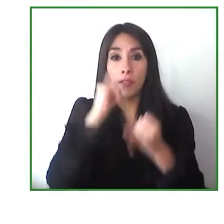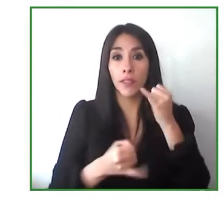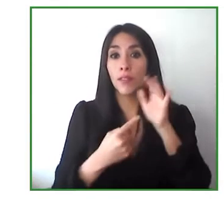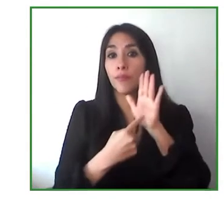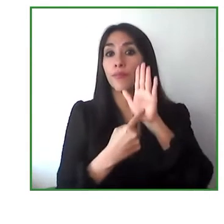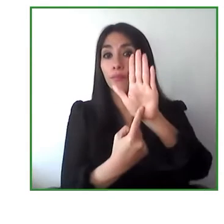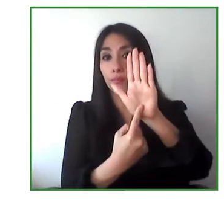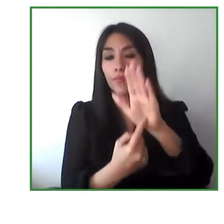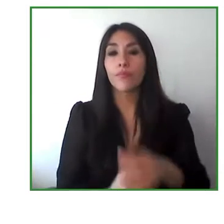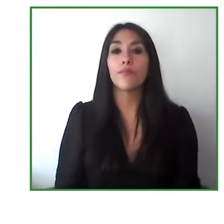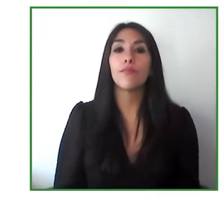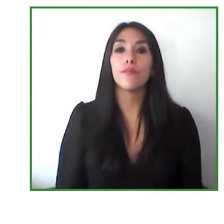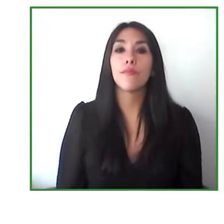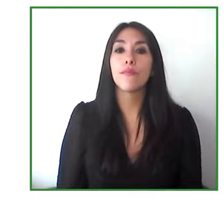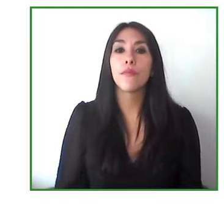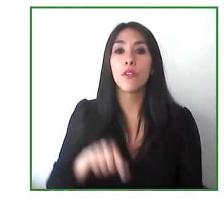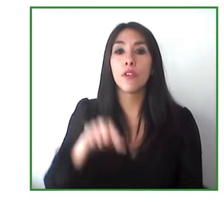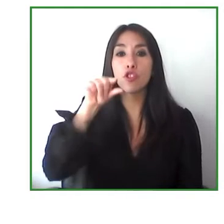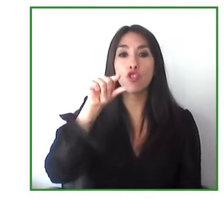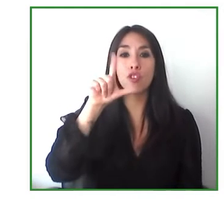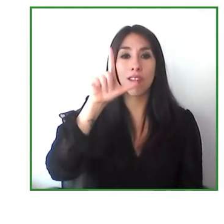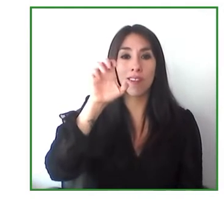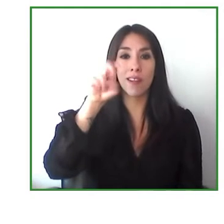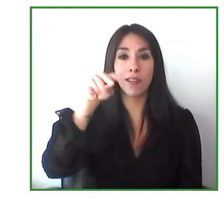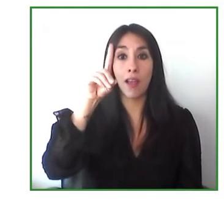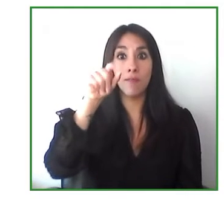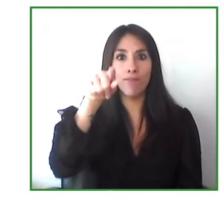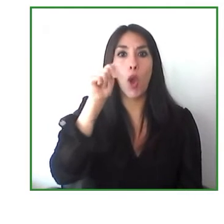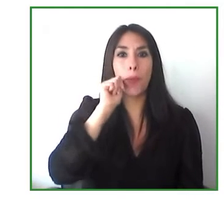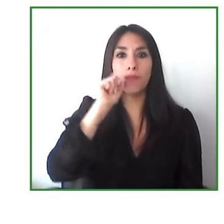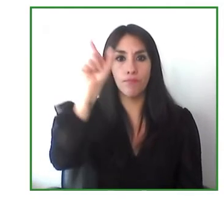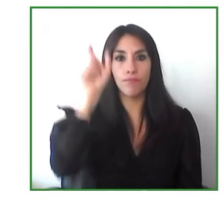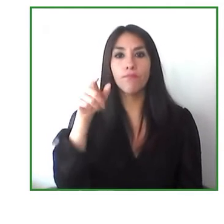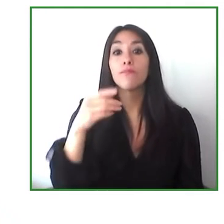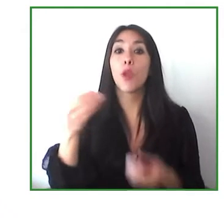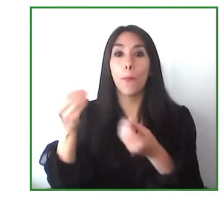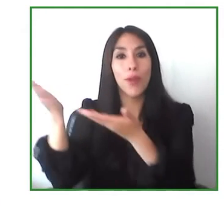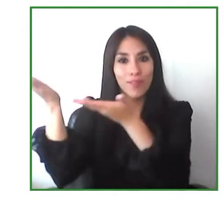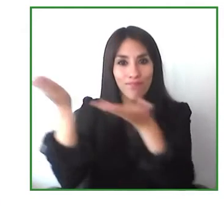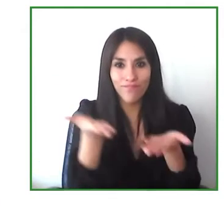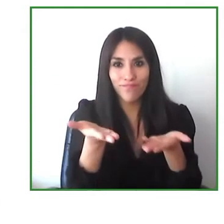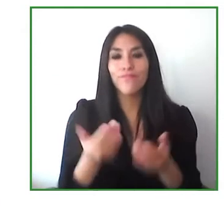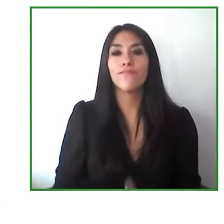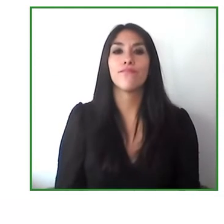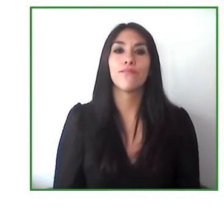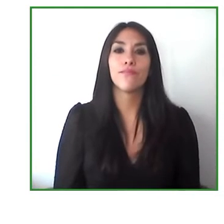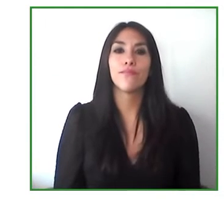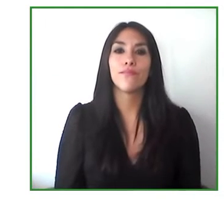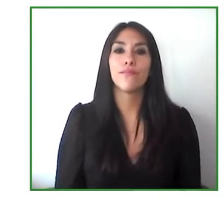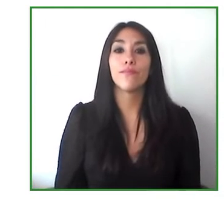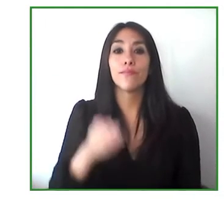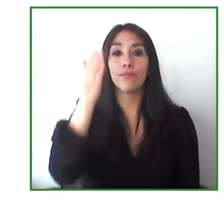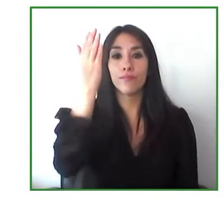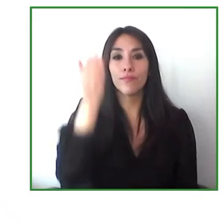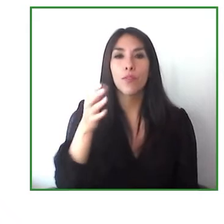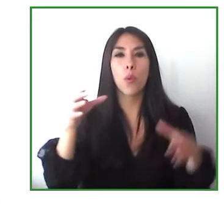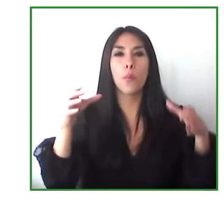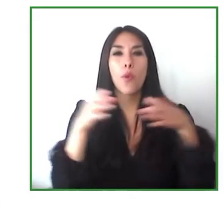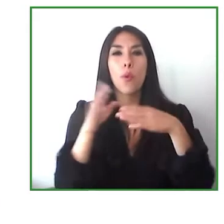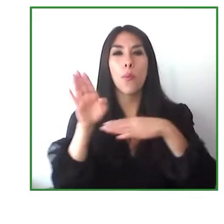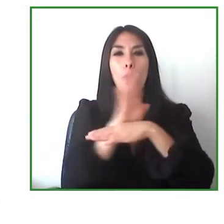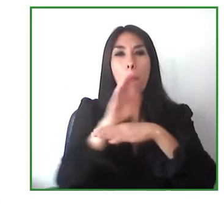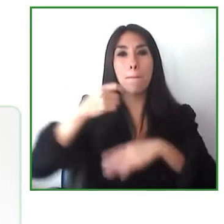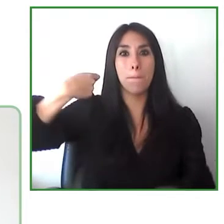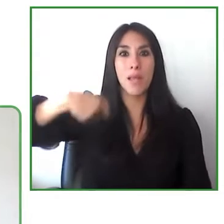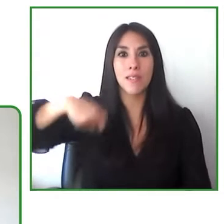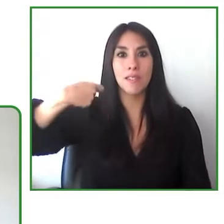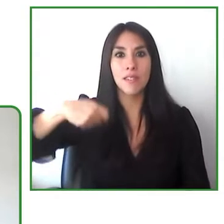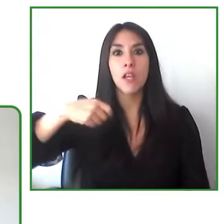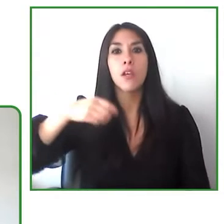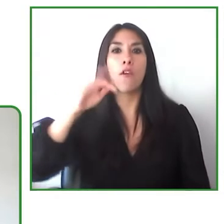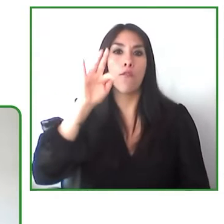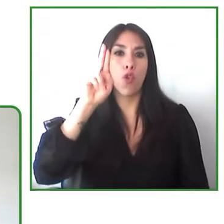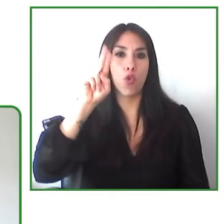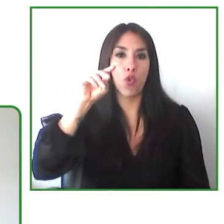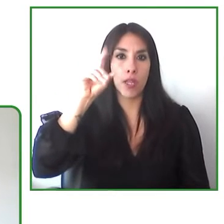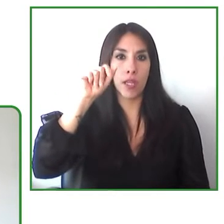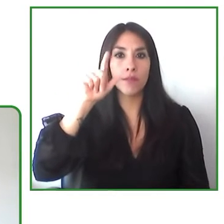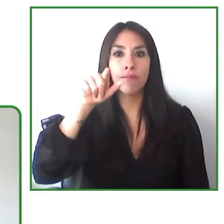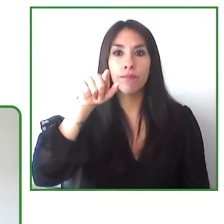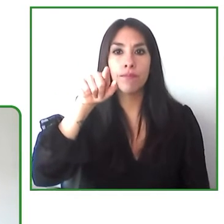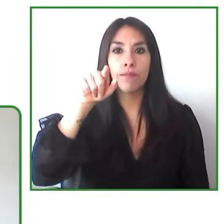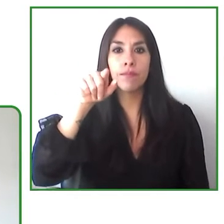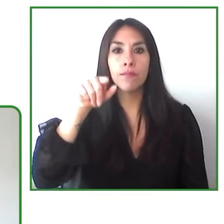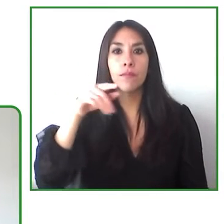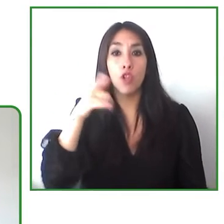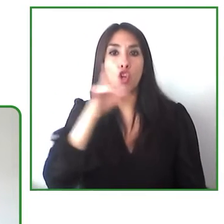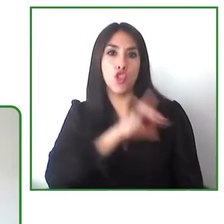which is glenda duran she is the founder of fundacion eres in chile